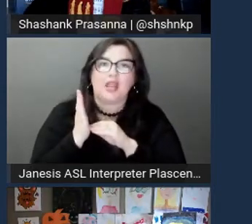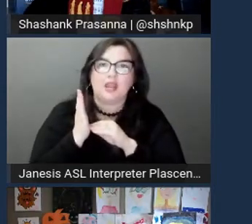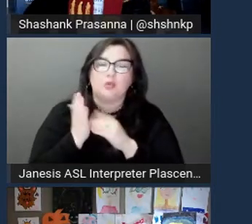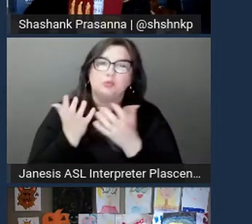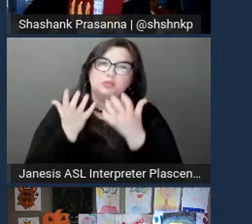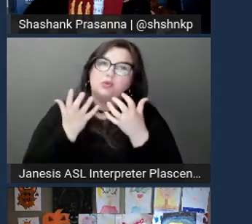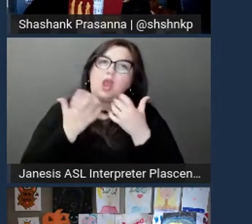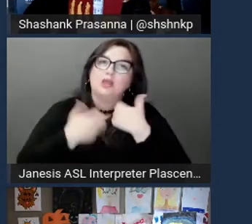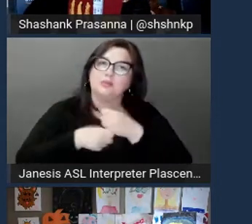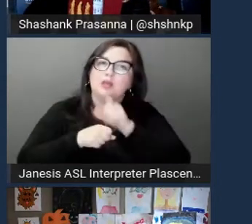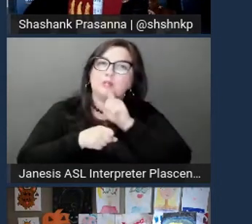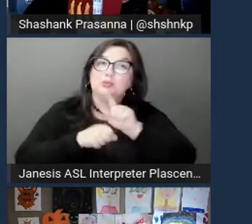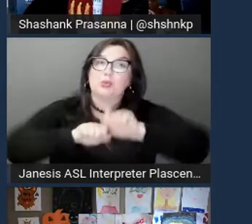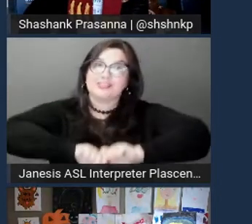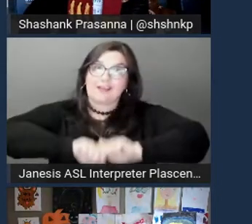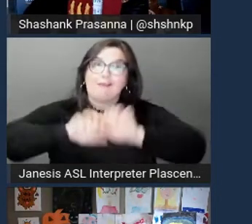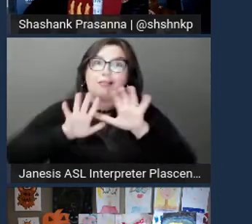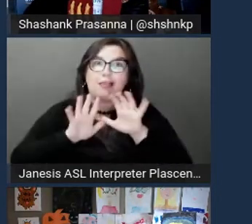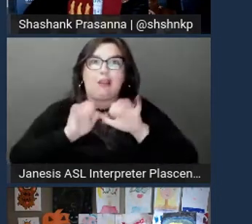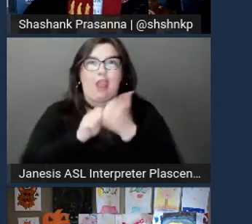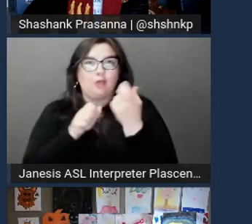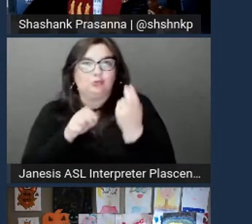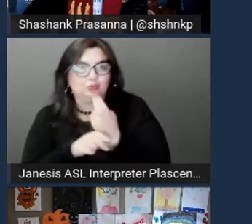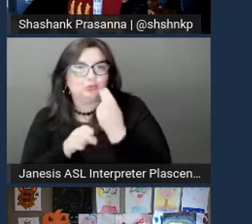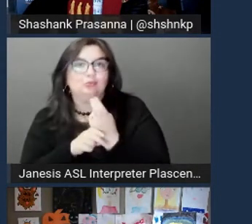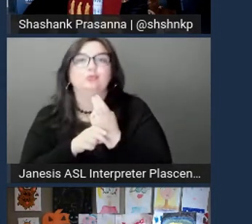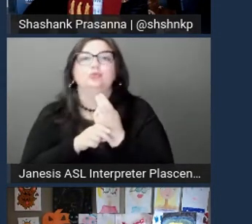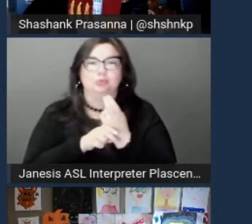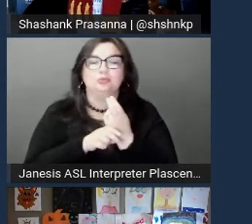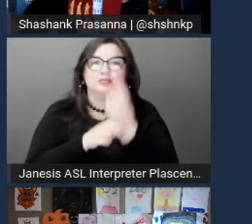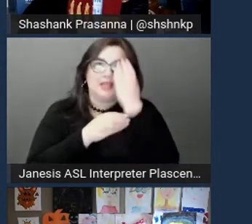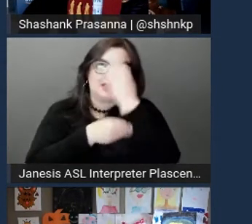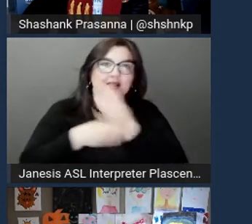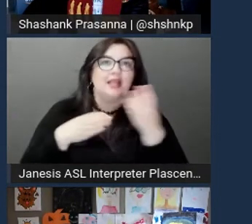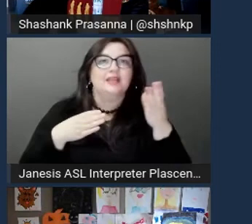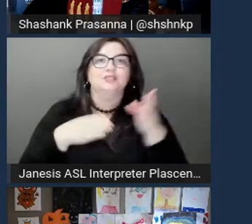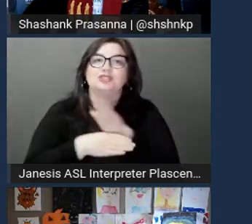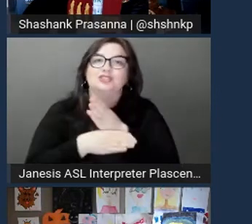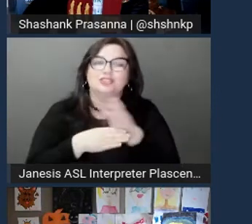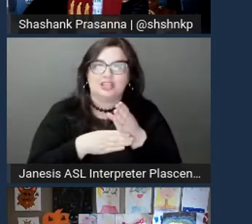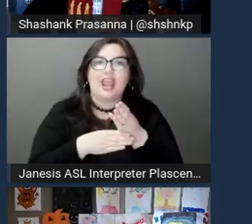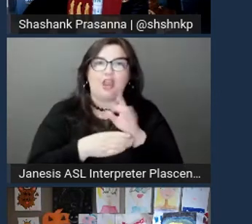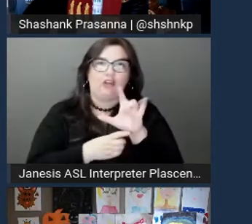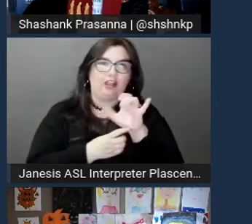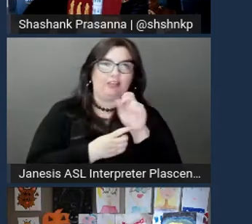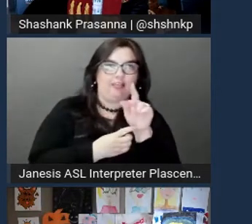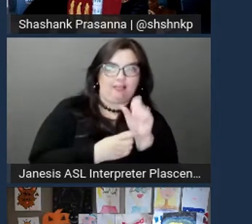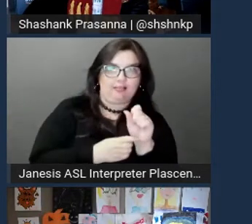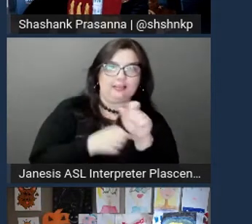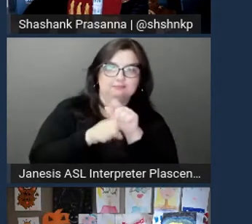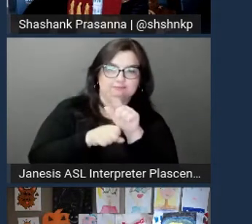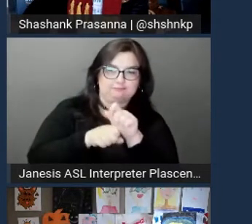how to use that and we are sharing some, we are sharing the links to the installation media,